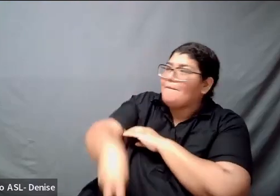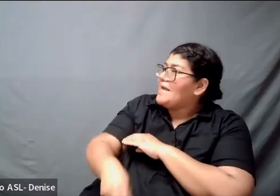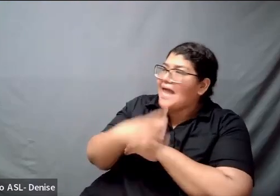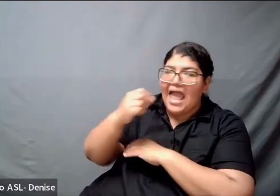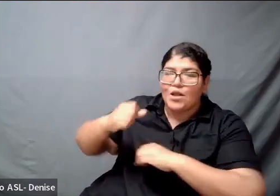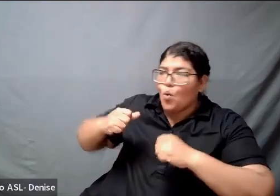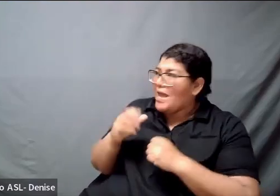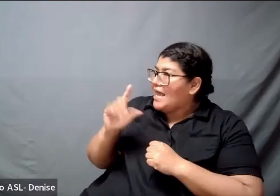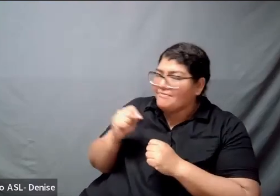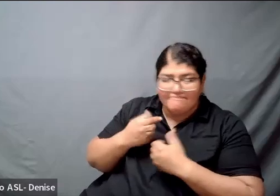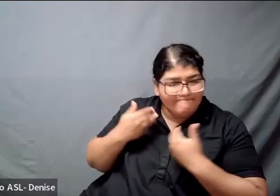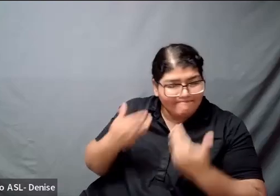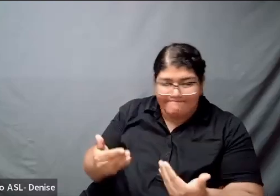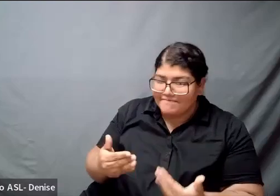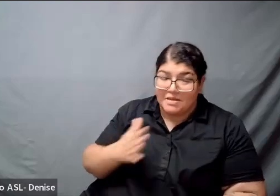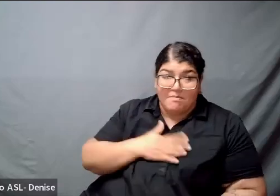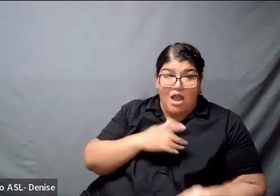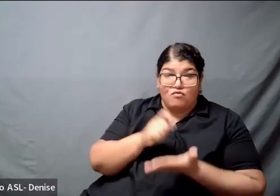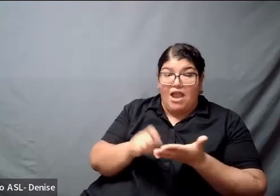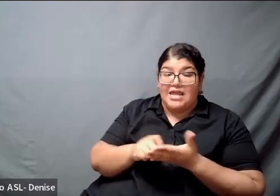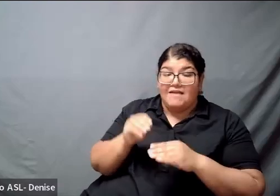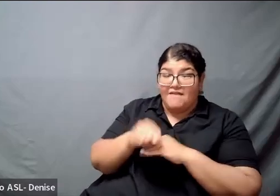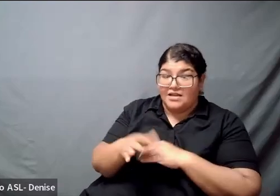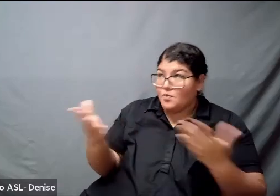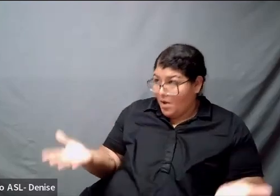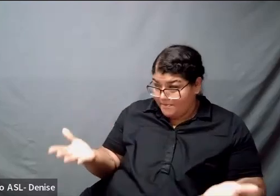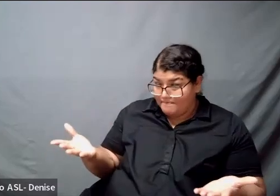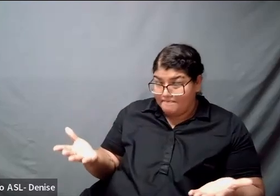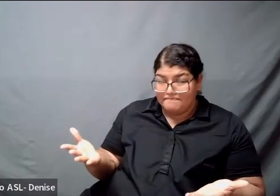So my writing advice is as follows, writing advice. Number one,